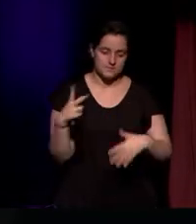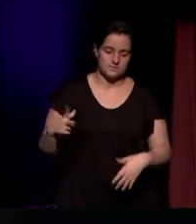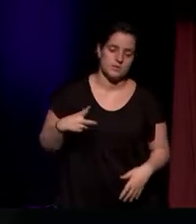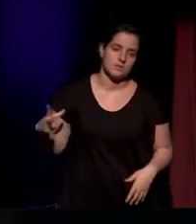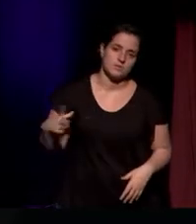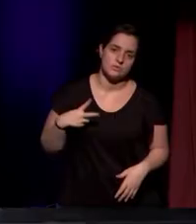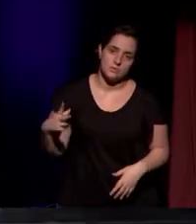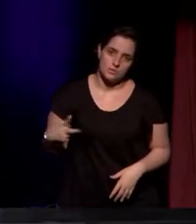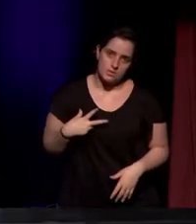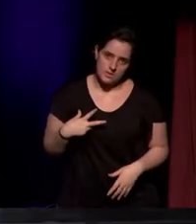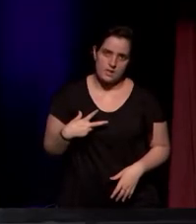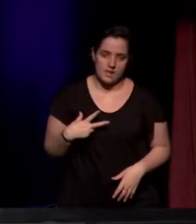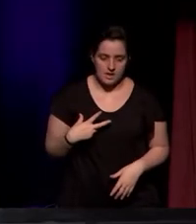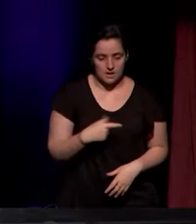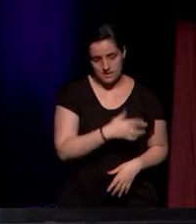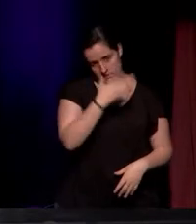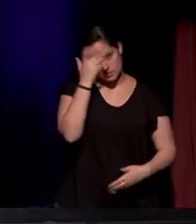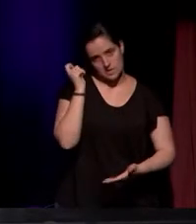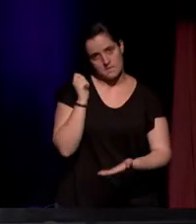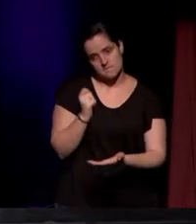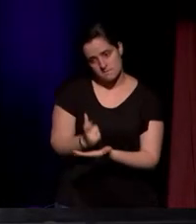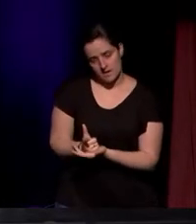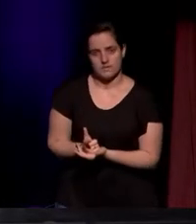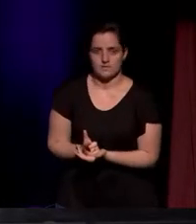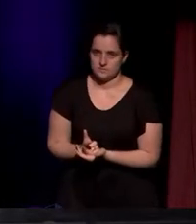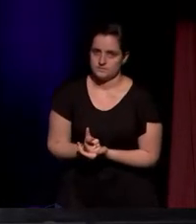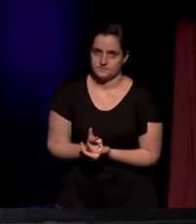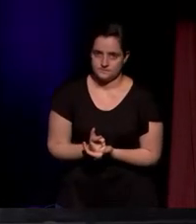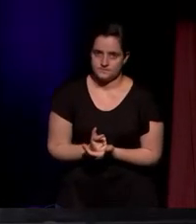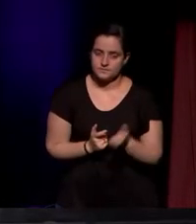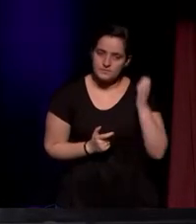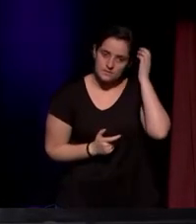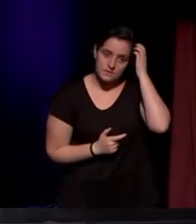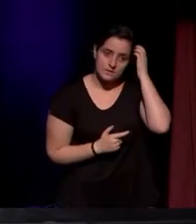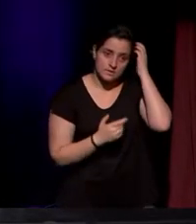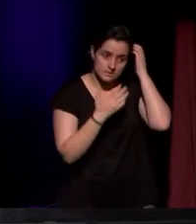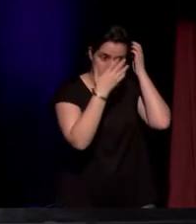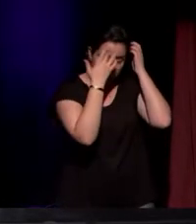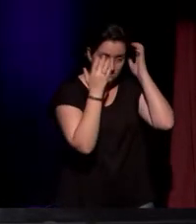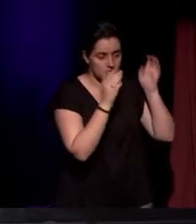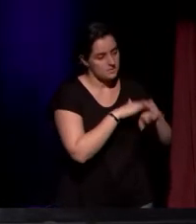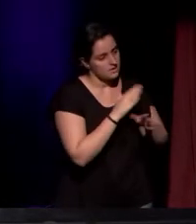that the person pays to have this, the poorest are excluded, that is,